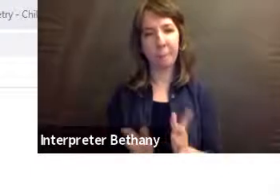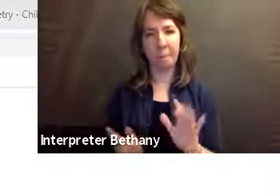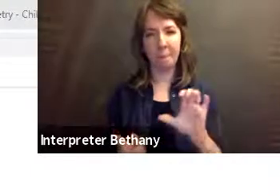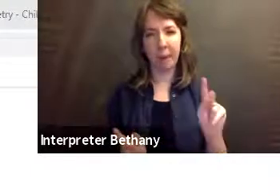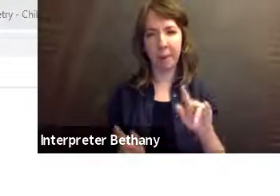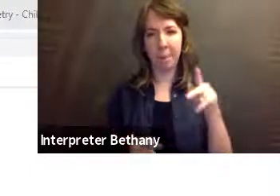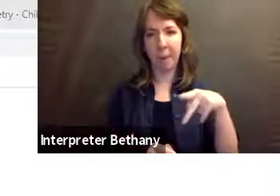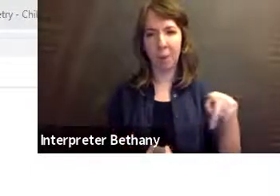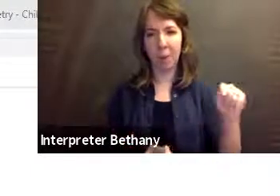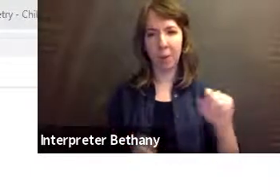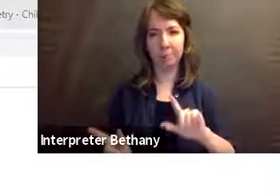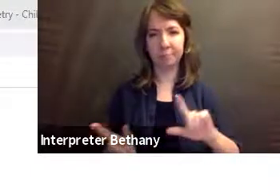Linda Kobashigawa: So again, those are just some